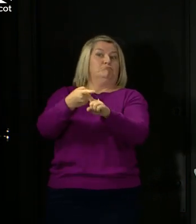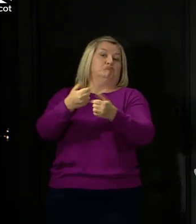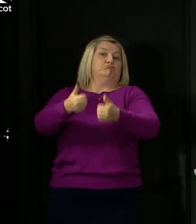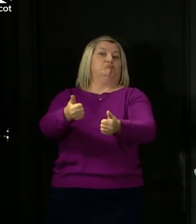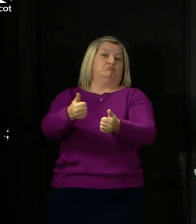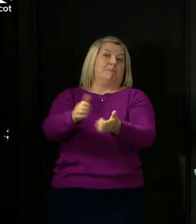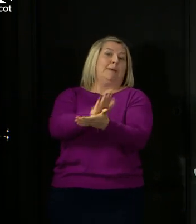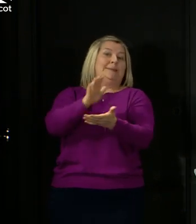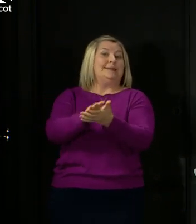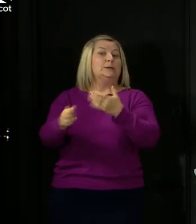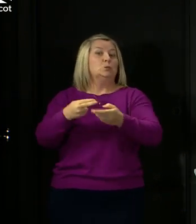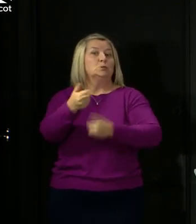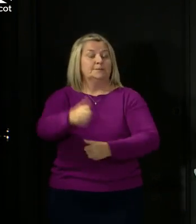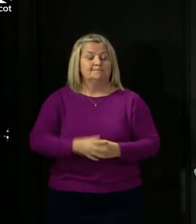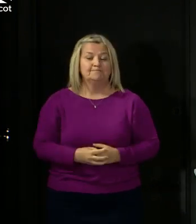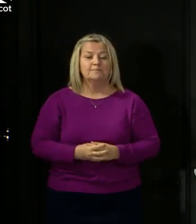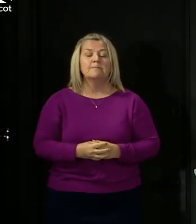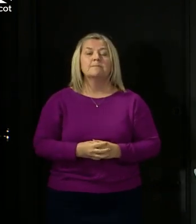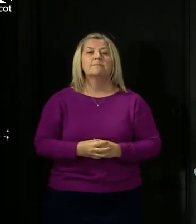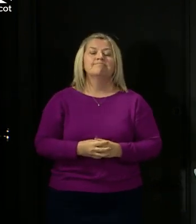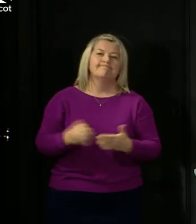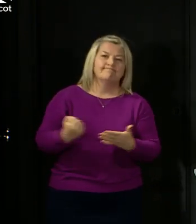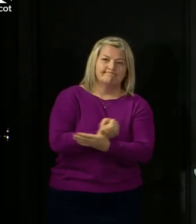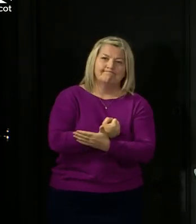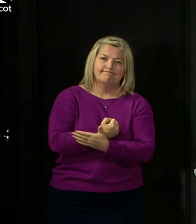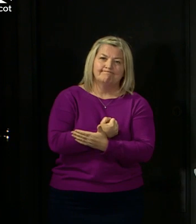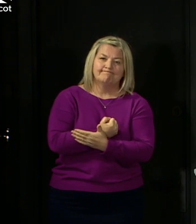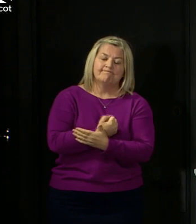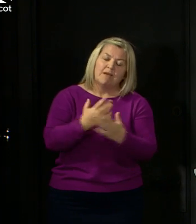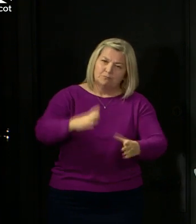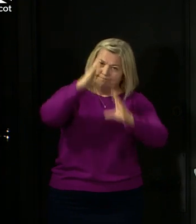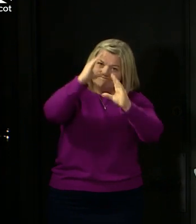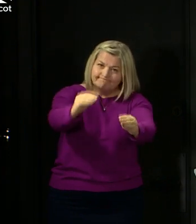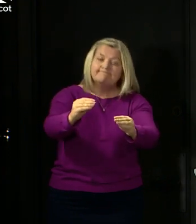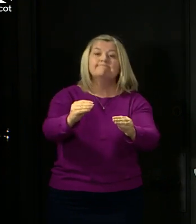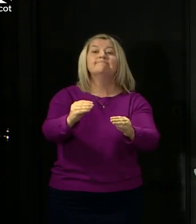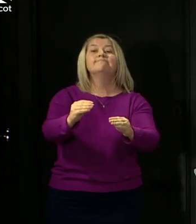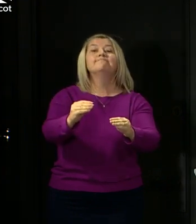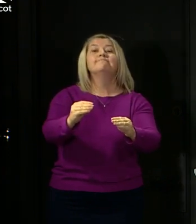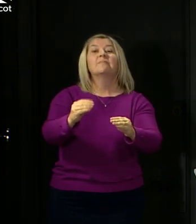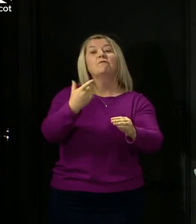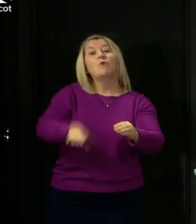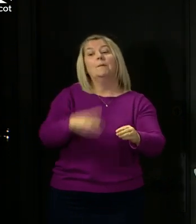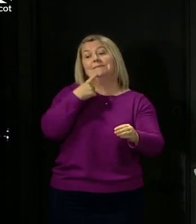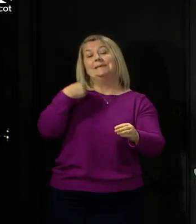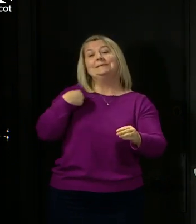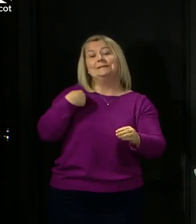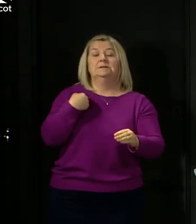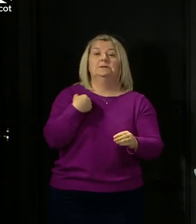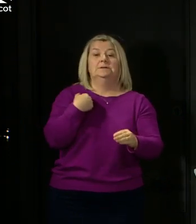And unfortunately I also have to report that in the last 24 hours, 5 deaths have been registered